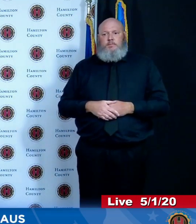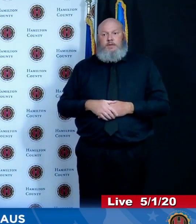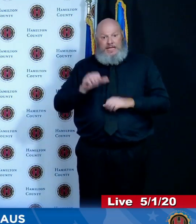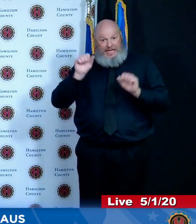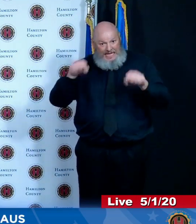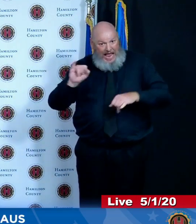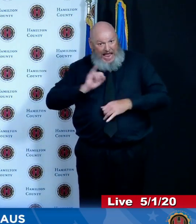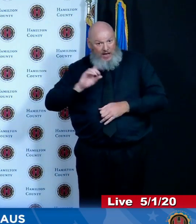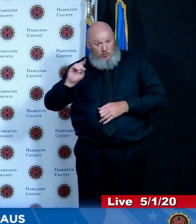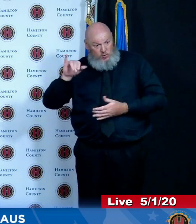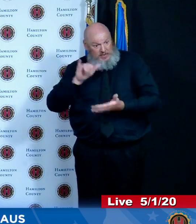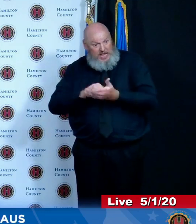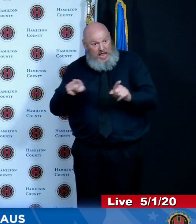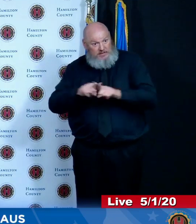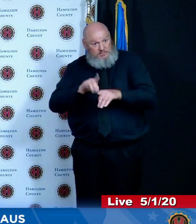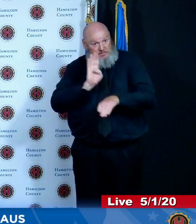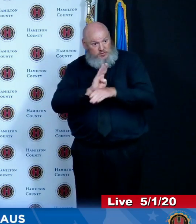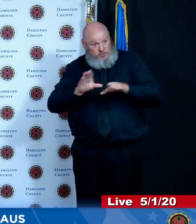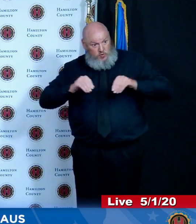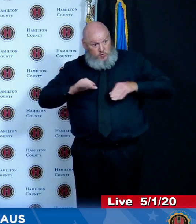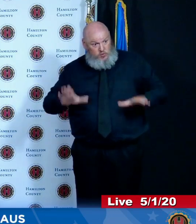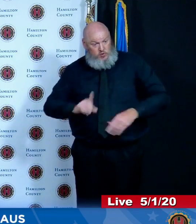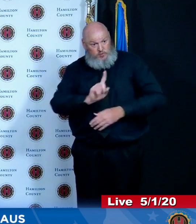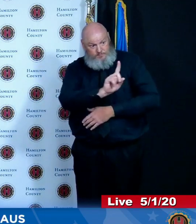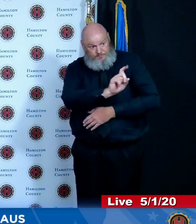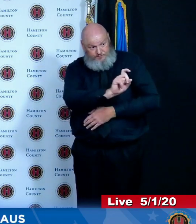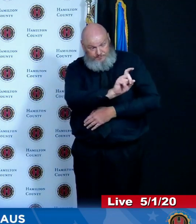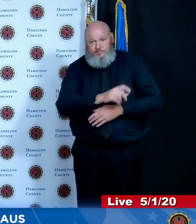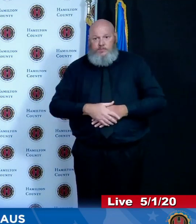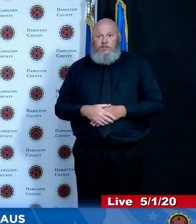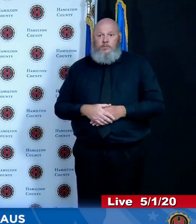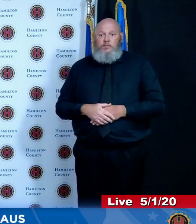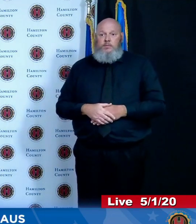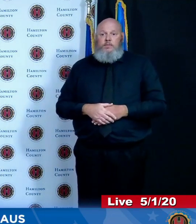a business owner have the option of doing the social distancing with tables